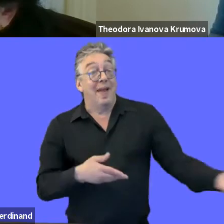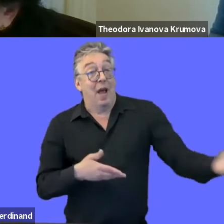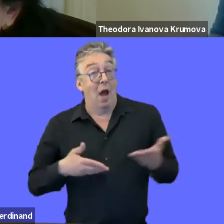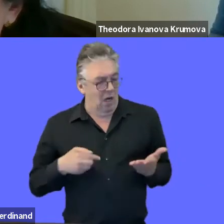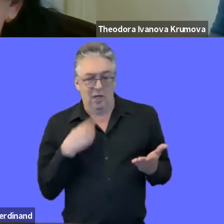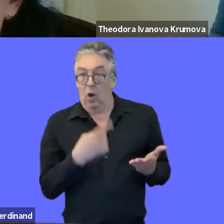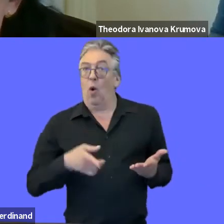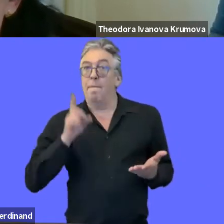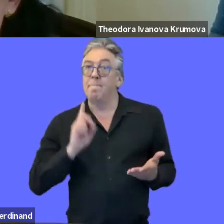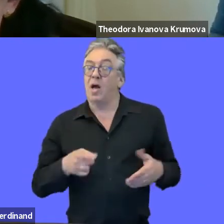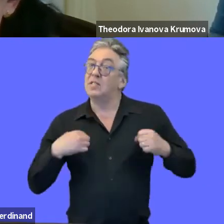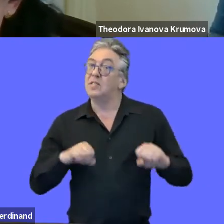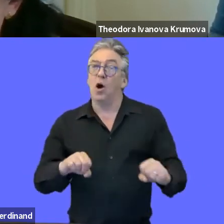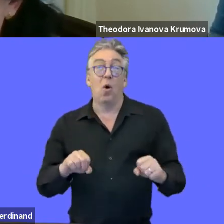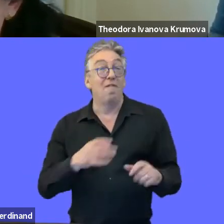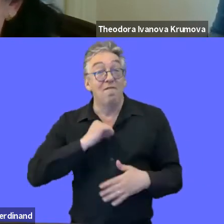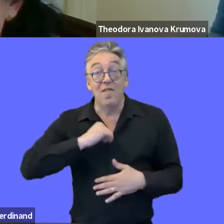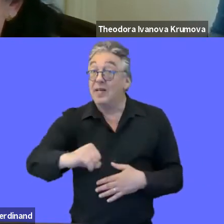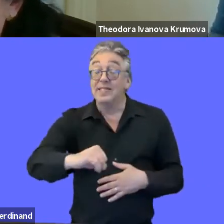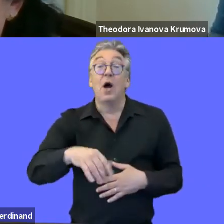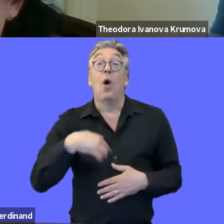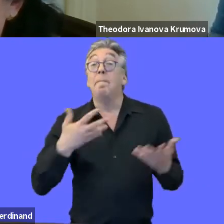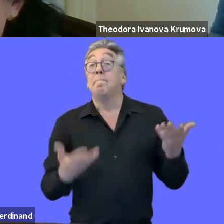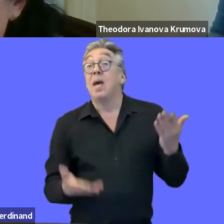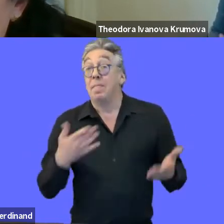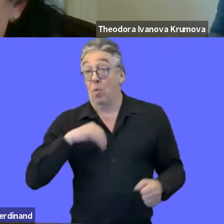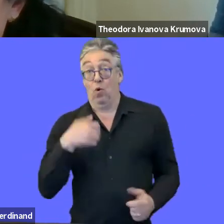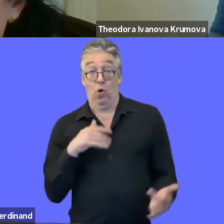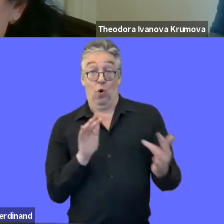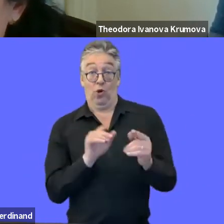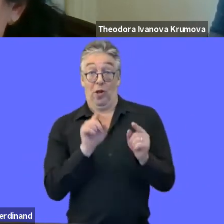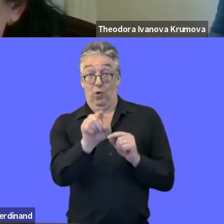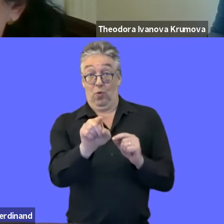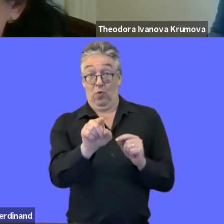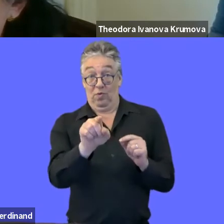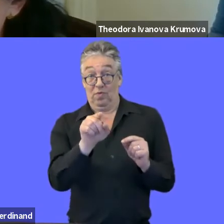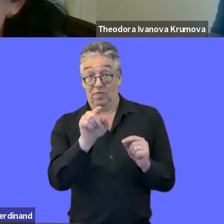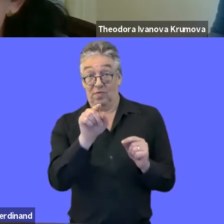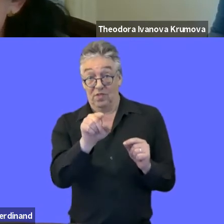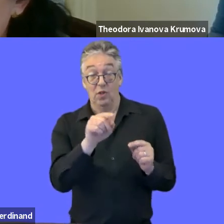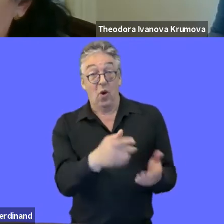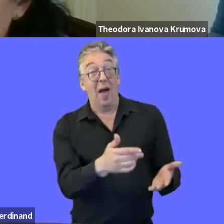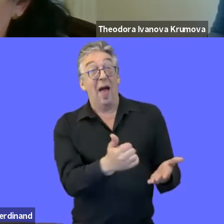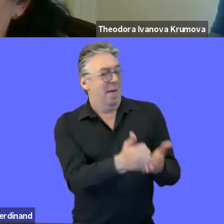for additional information to help the author in submitting the complaint.